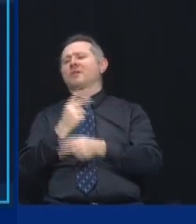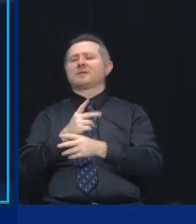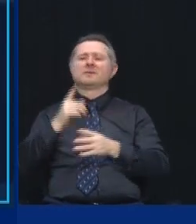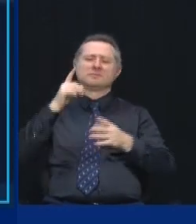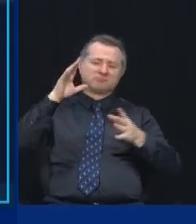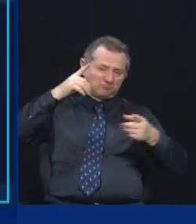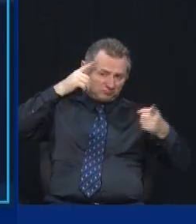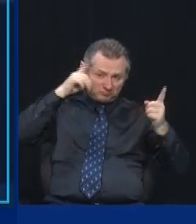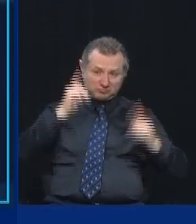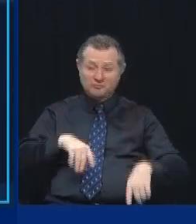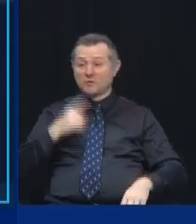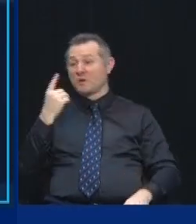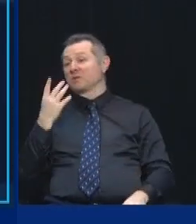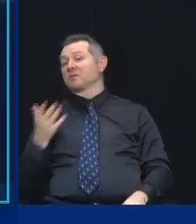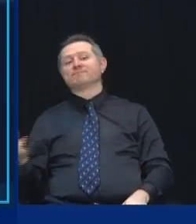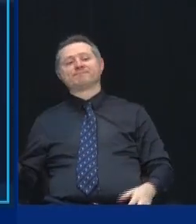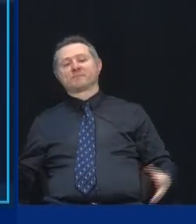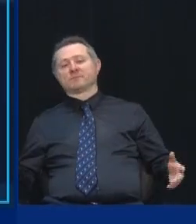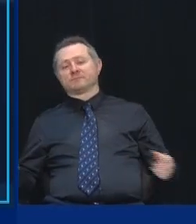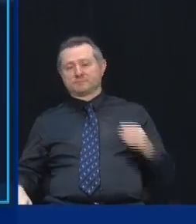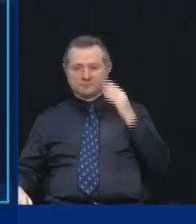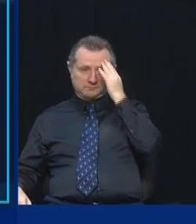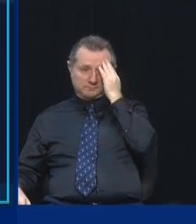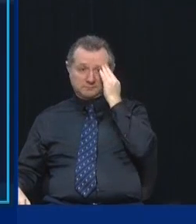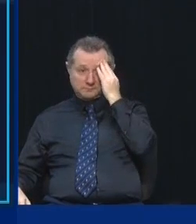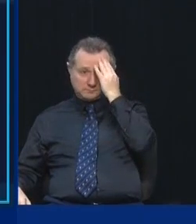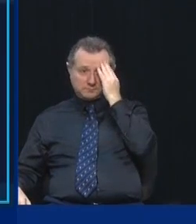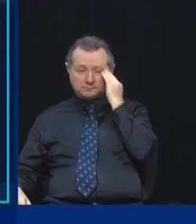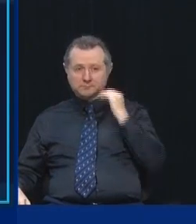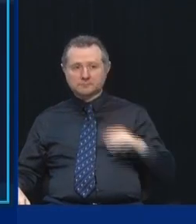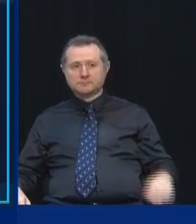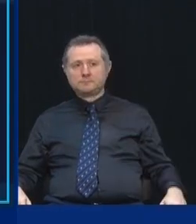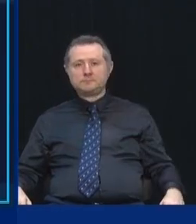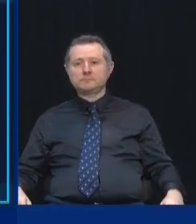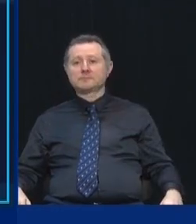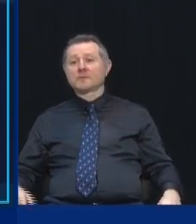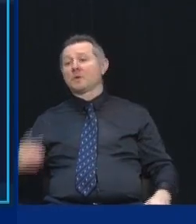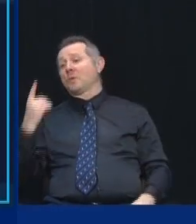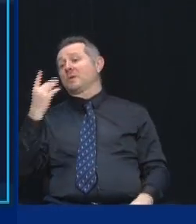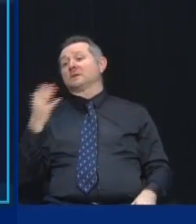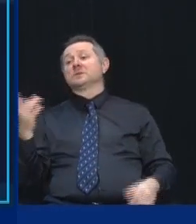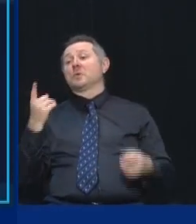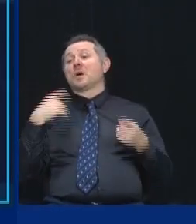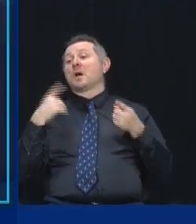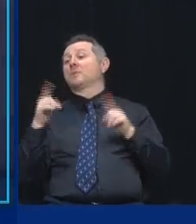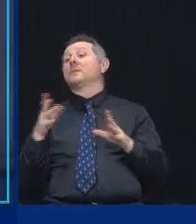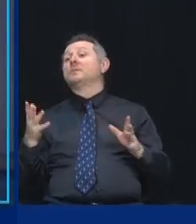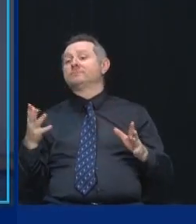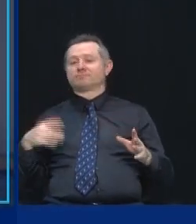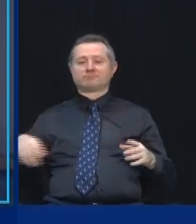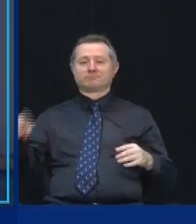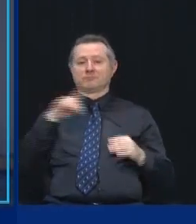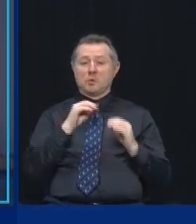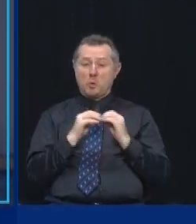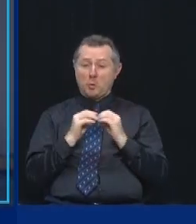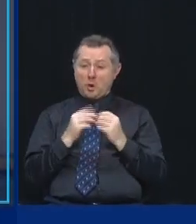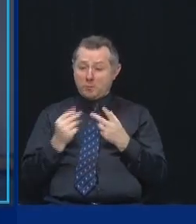TIME. IF THERE'S ONE THING THAT THE GLOBAL HEALTH CARE COMMUNITY AGREES ON WITH COVID, AND DIFFERENT PEOPLE TELL YOU